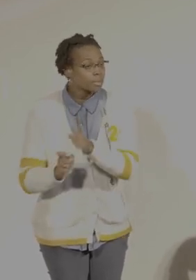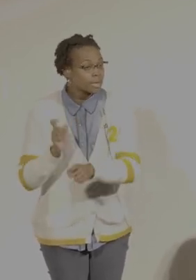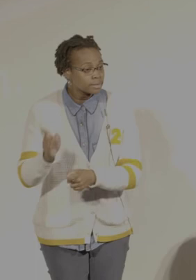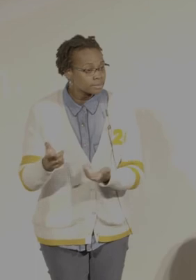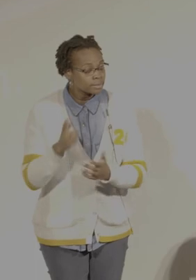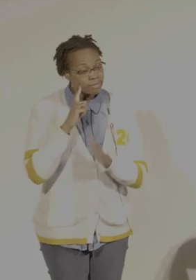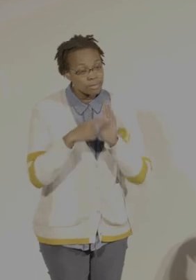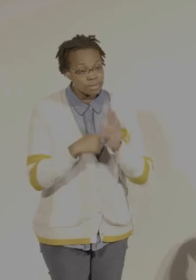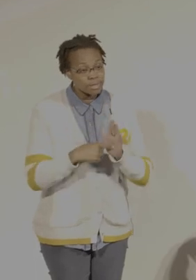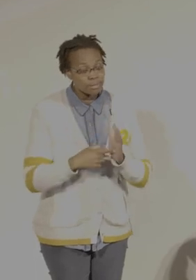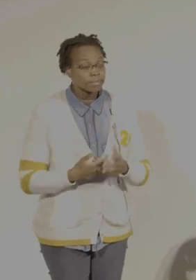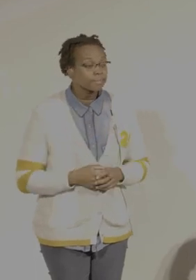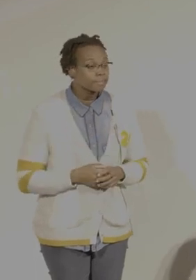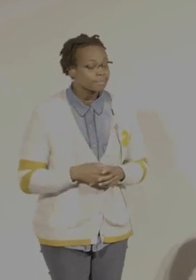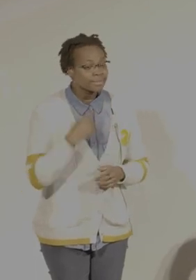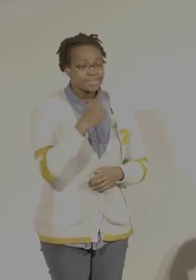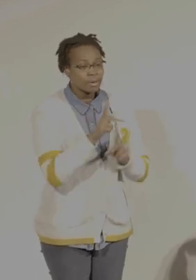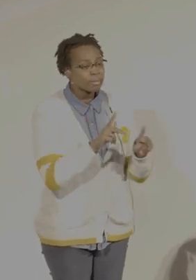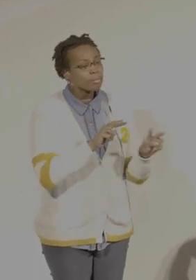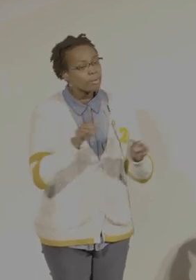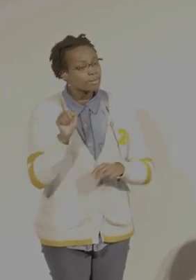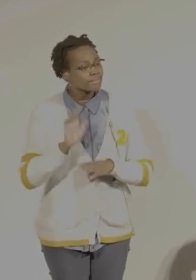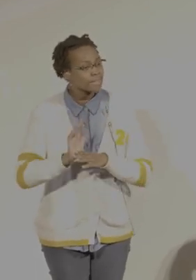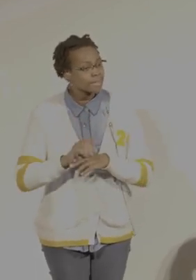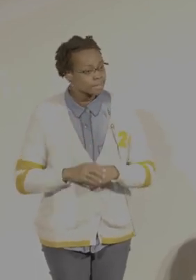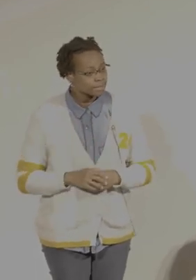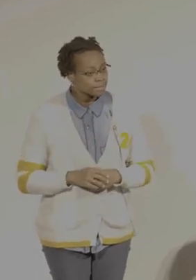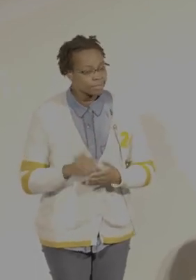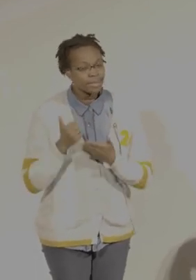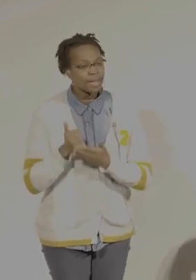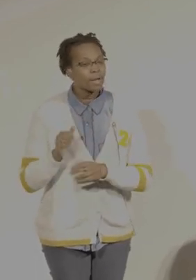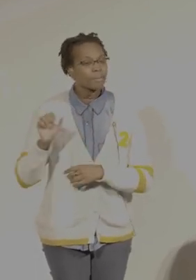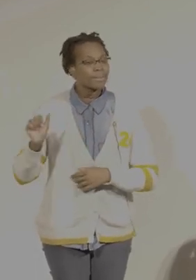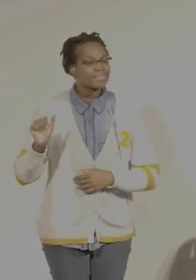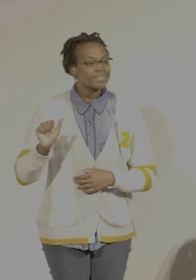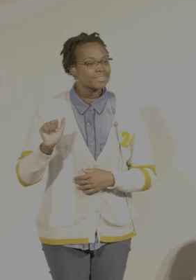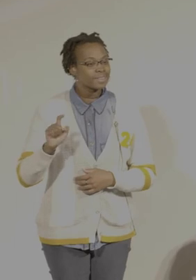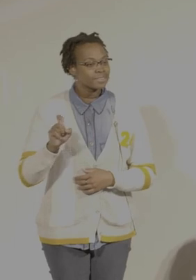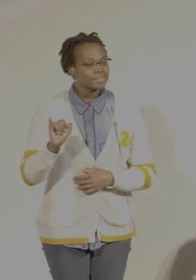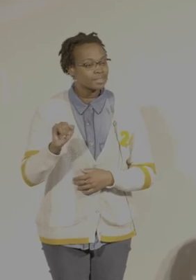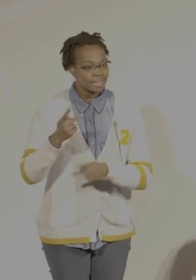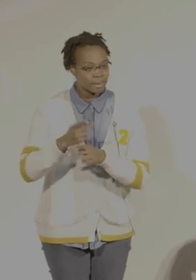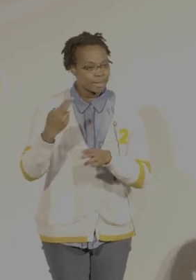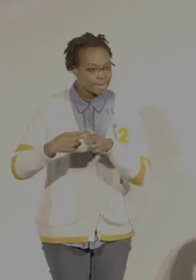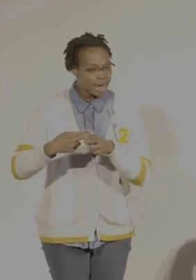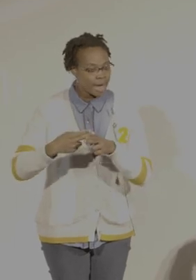For example, tell people to watch this film. It helps Alexei by keeping his name in the global consciousness.